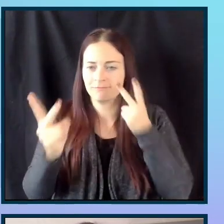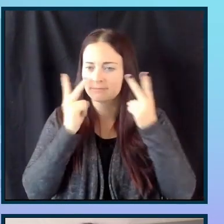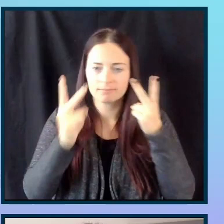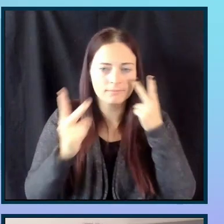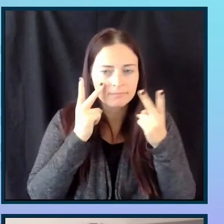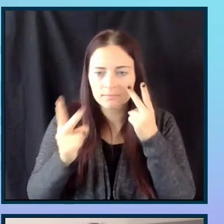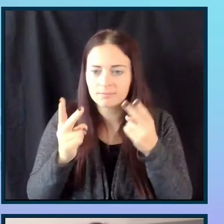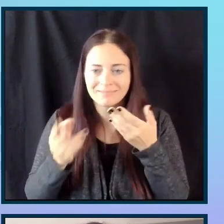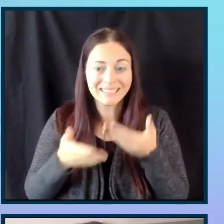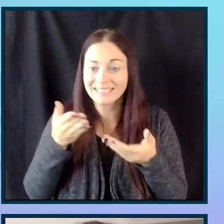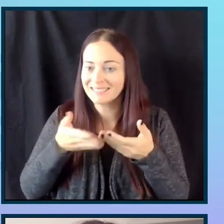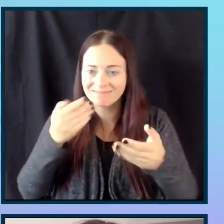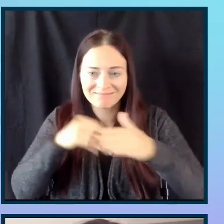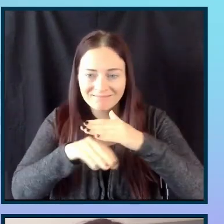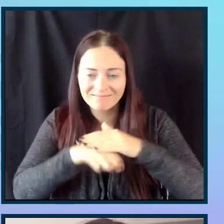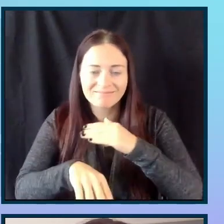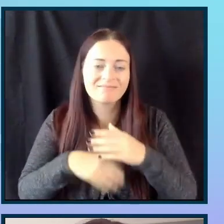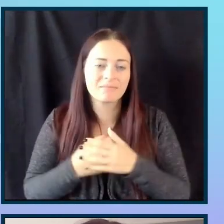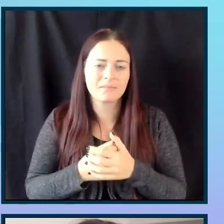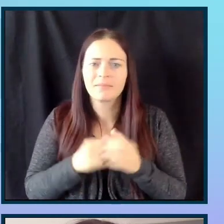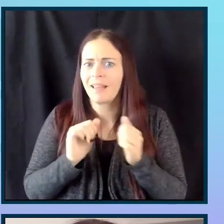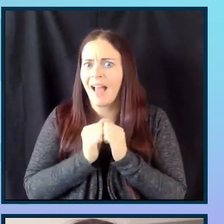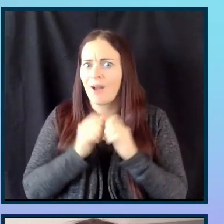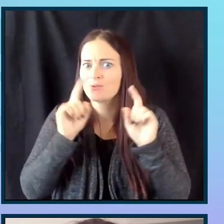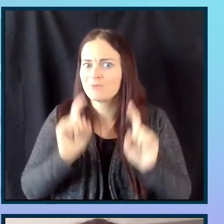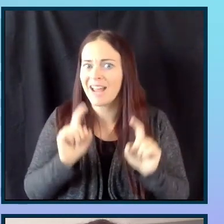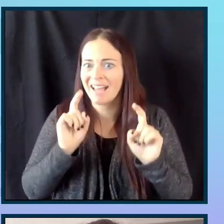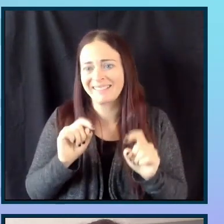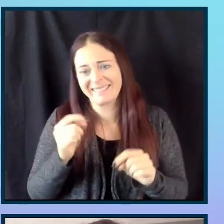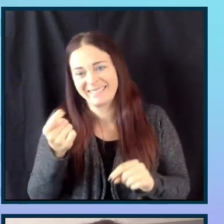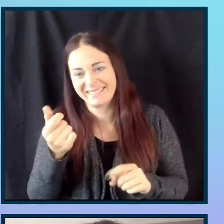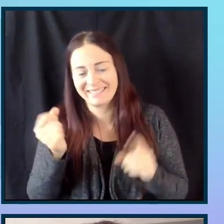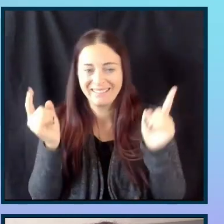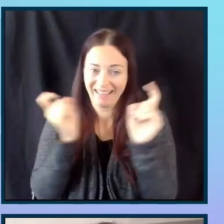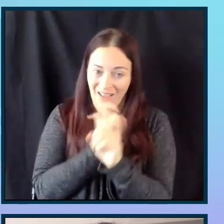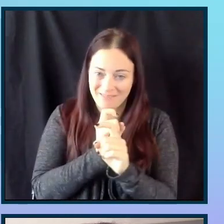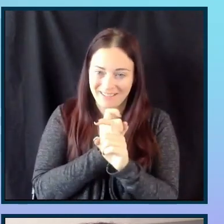So how do we test this thing? It's a fairly complicated success criteria,